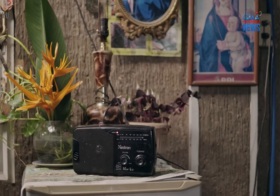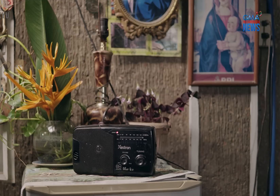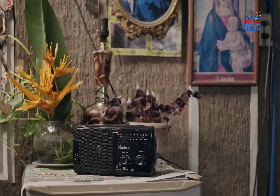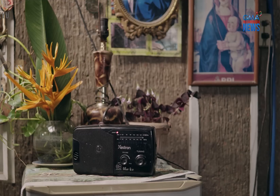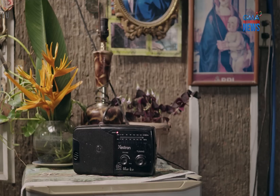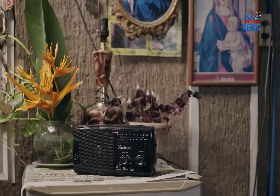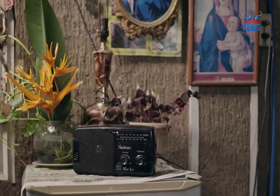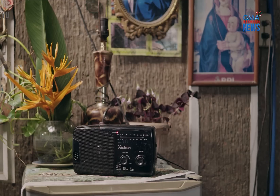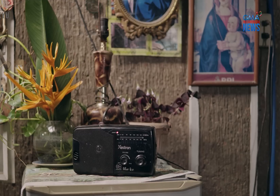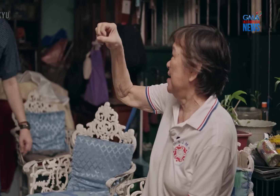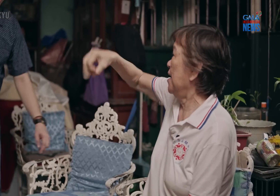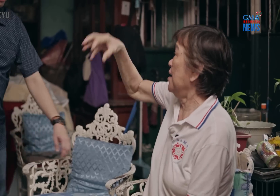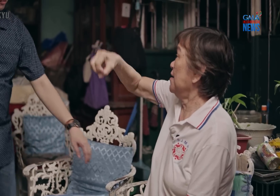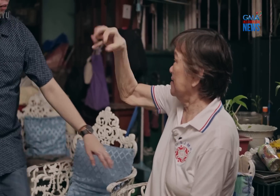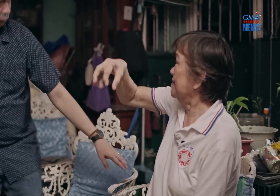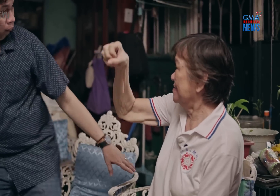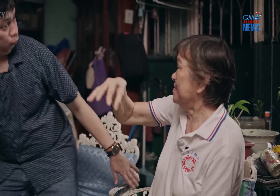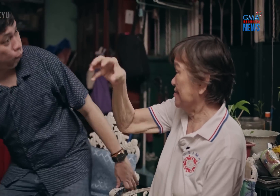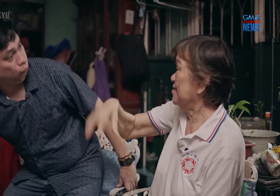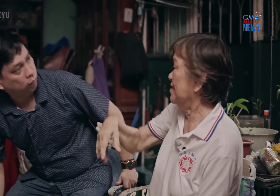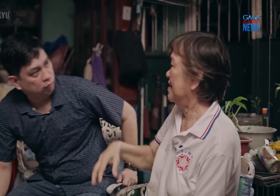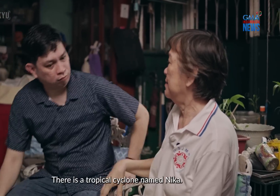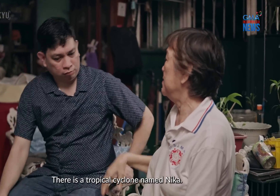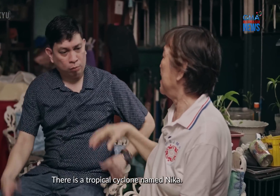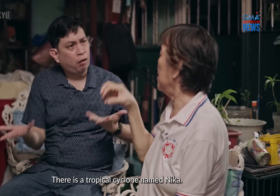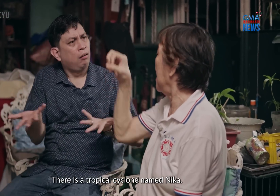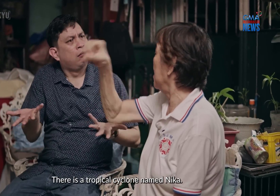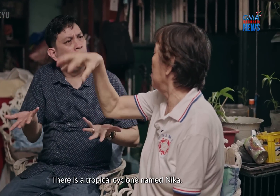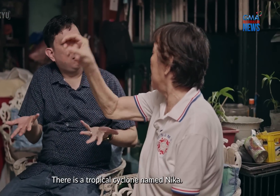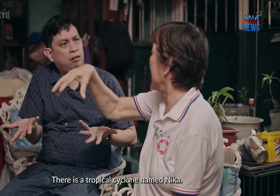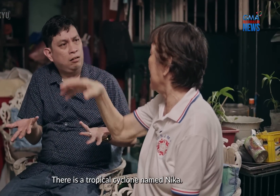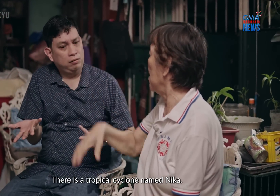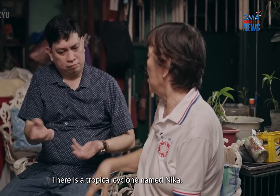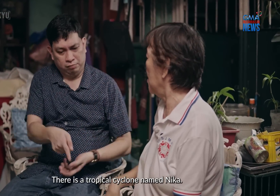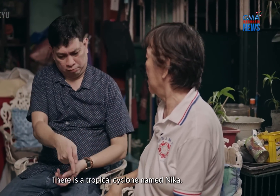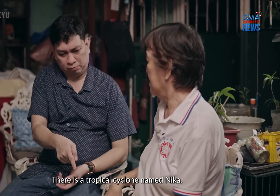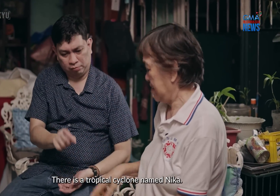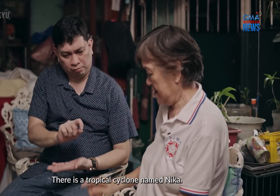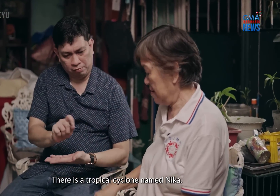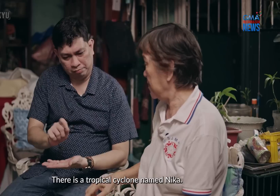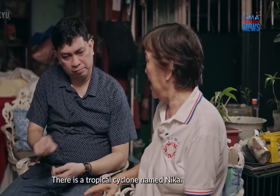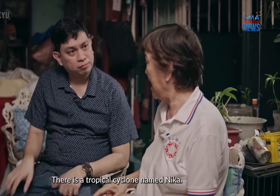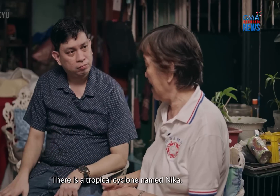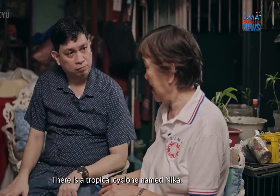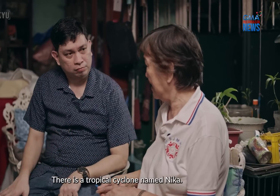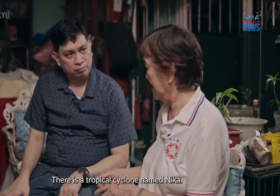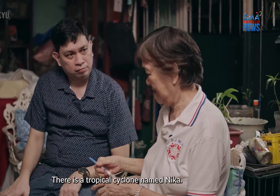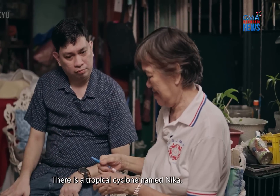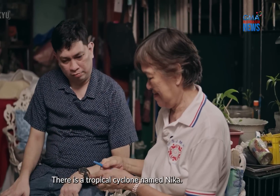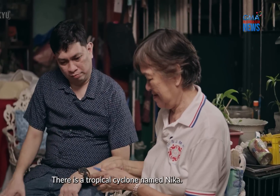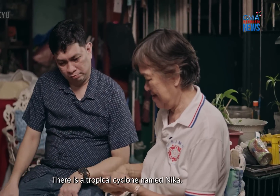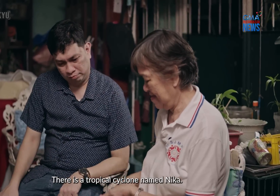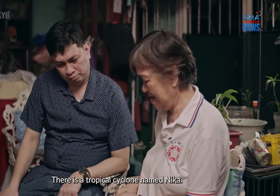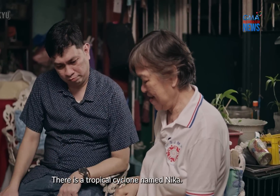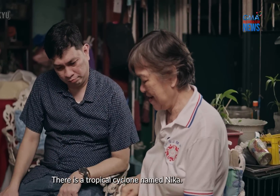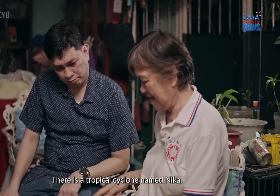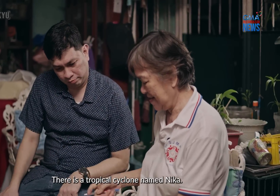[DZBB SUPER RADYO RADIO BROADCAST] Typhoon Nika was last observed 100 KM east-southeast of Casiguran, Aurora. The typhoon carries...